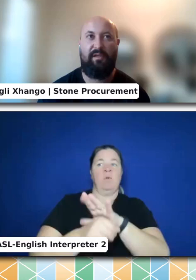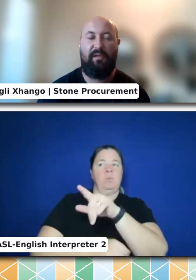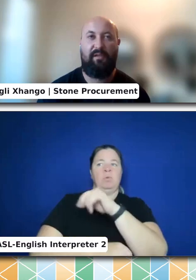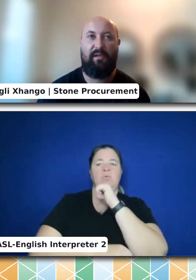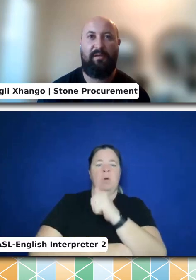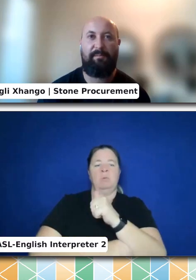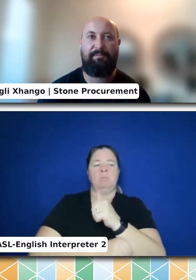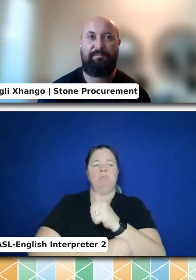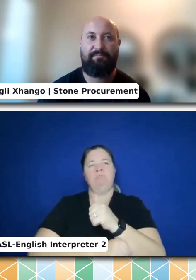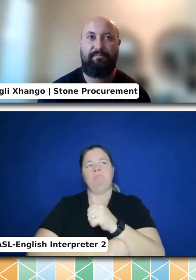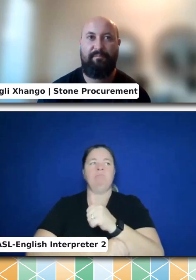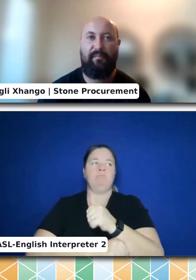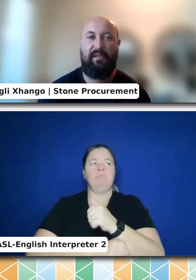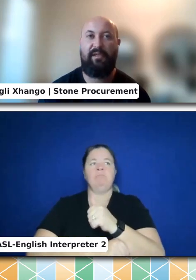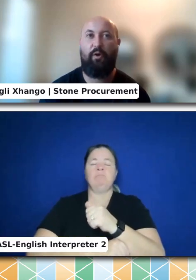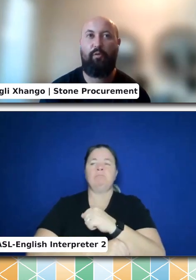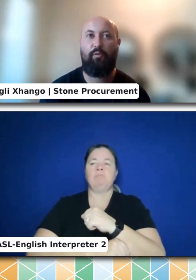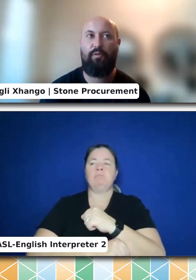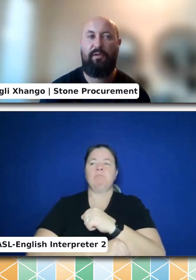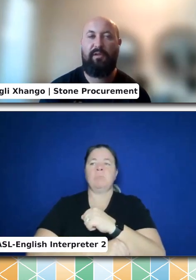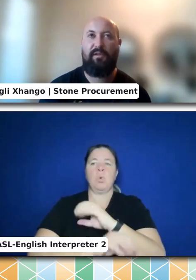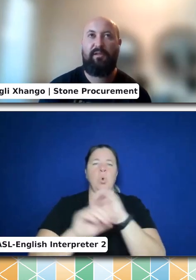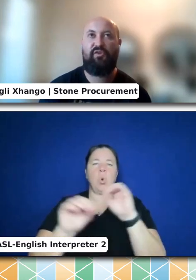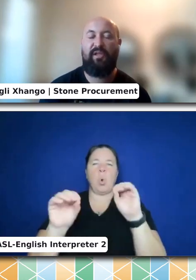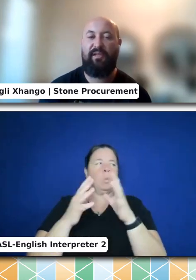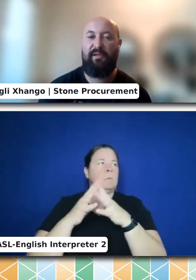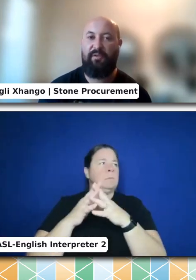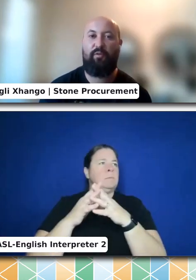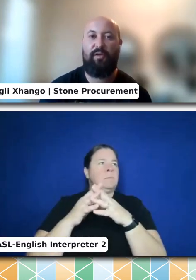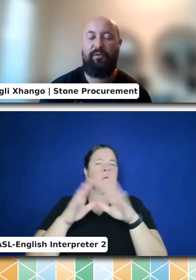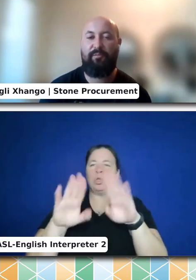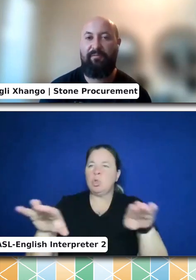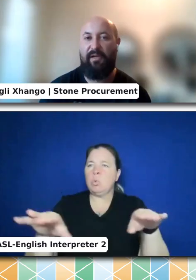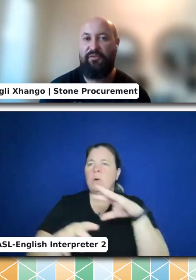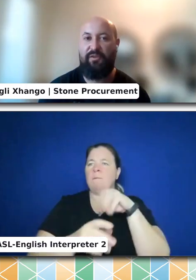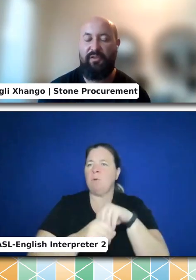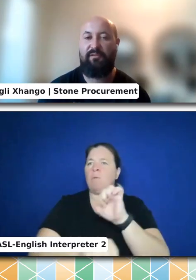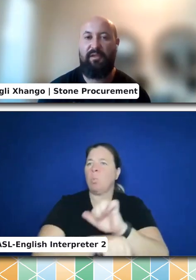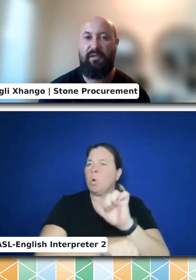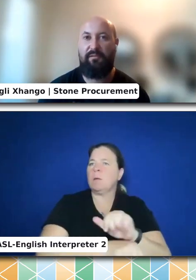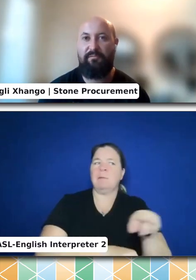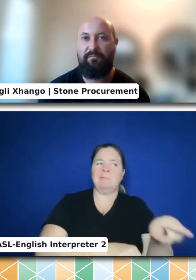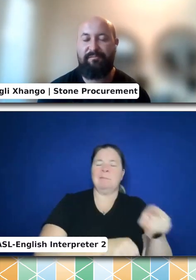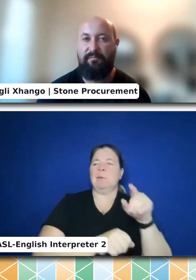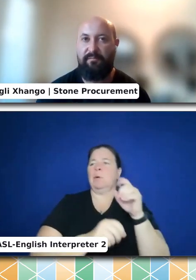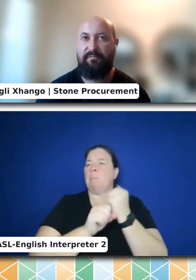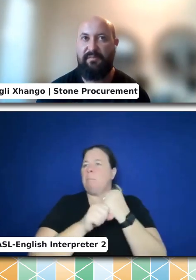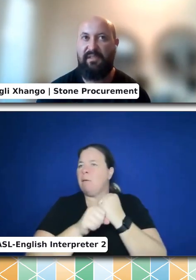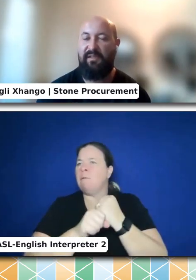Um, like, no… child labor, or your manufacturers are, uh.